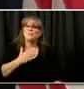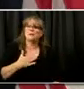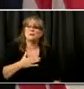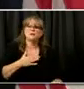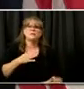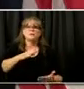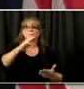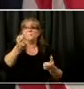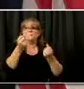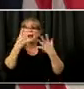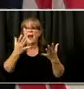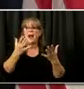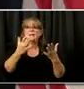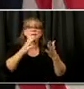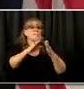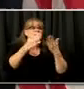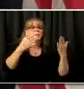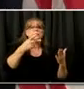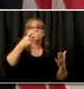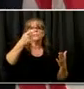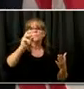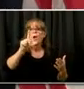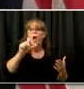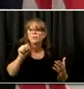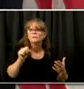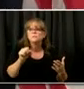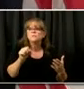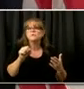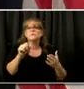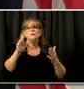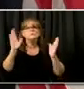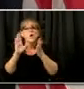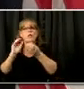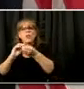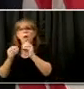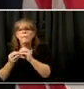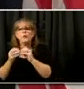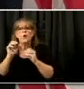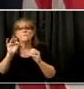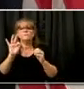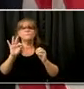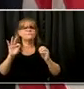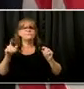families who aren't ready to send their kids back to the schools those kids are enrolled in